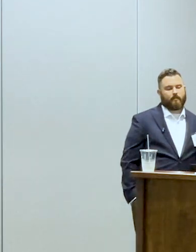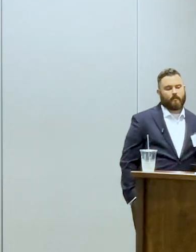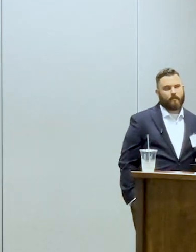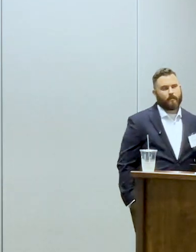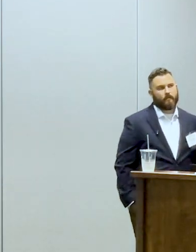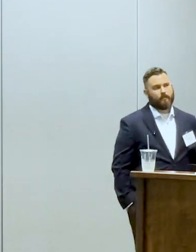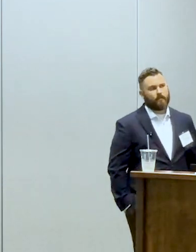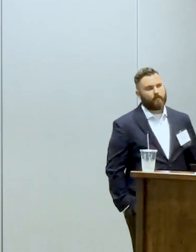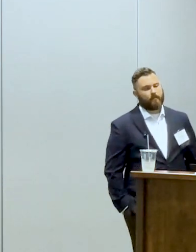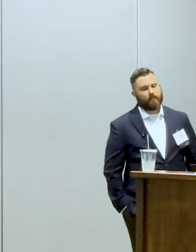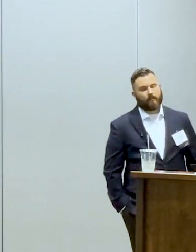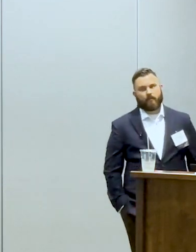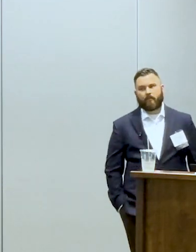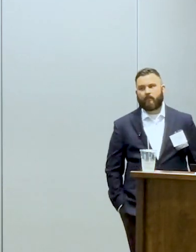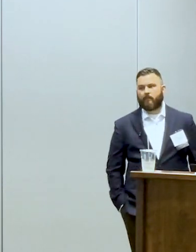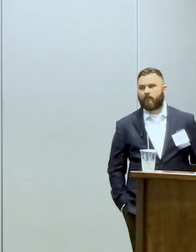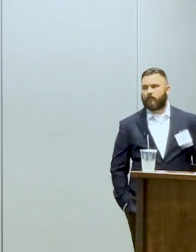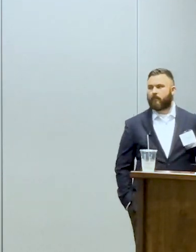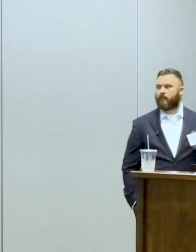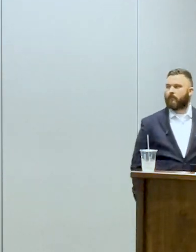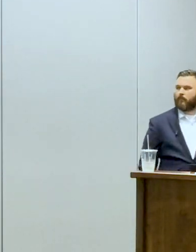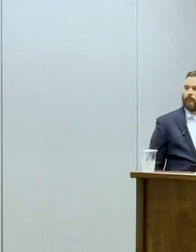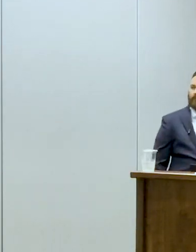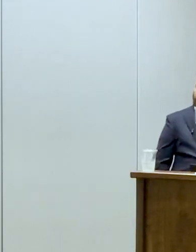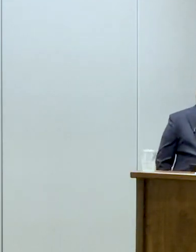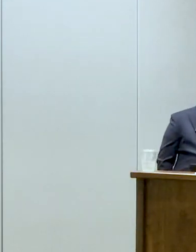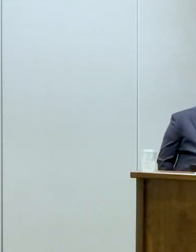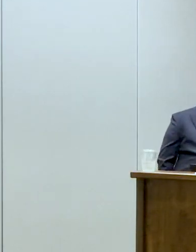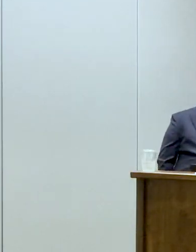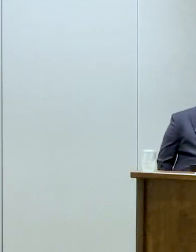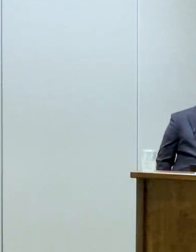Next, we have fragmented solutions. So accessibility